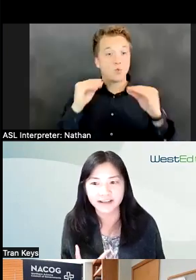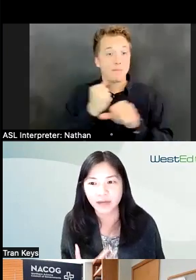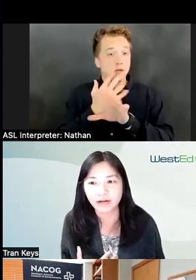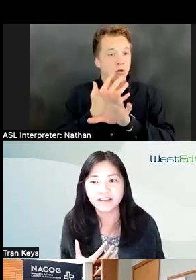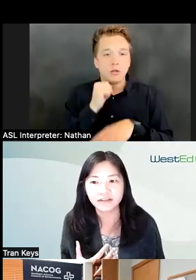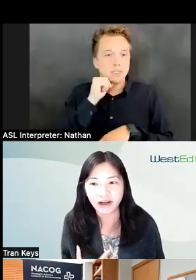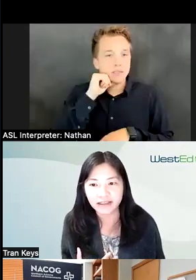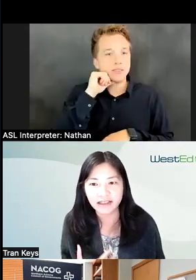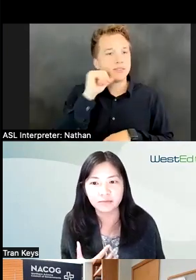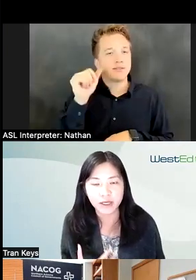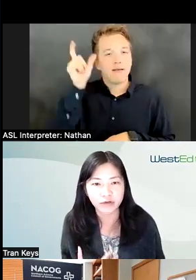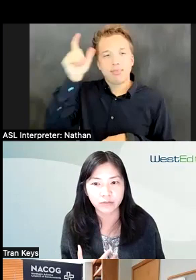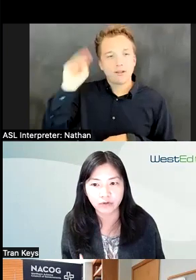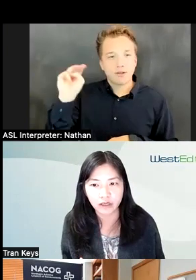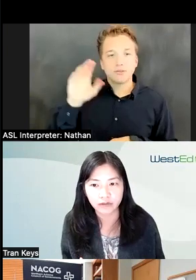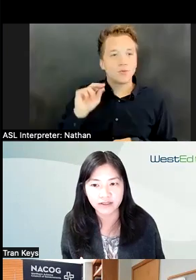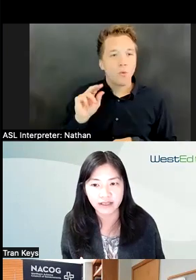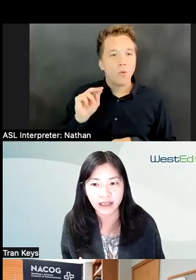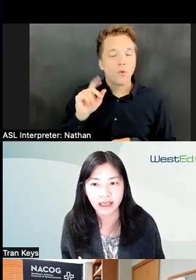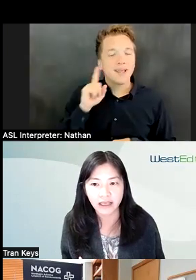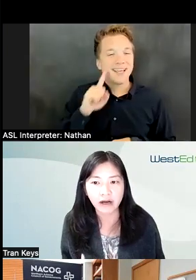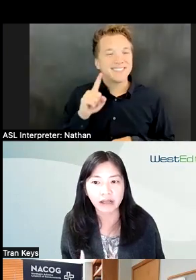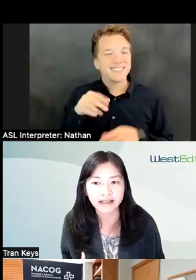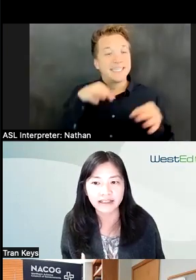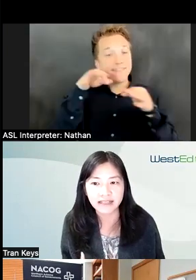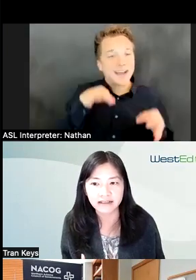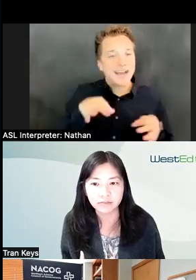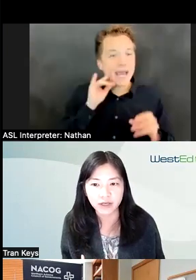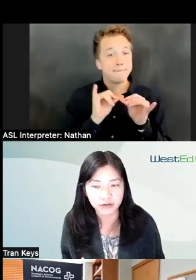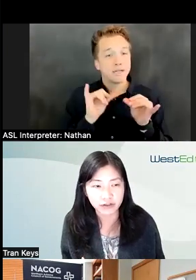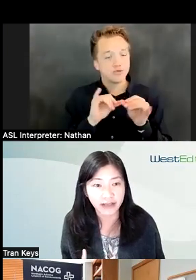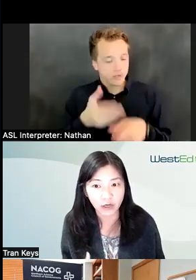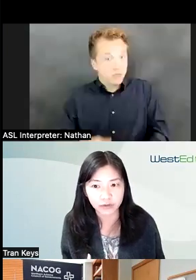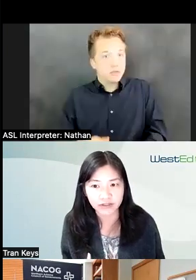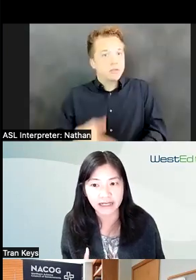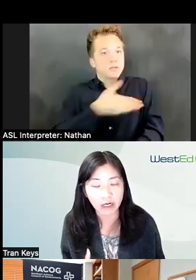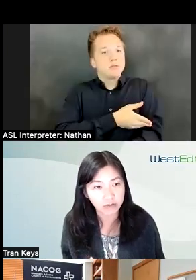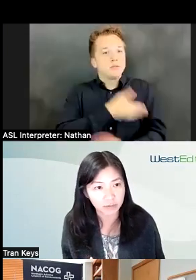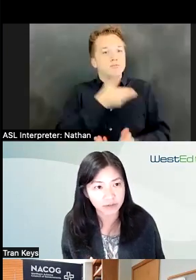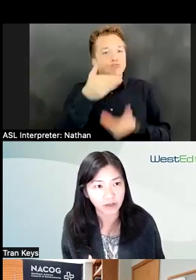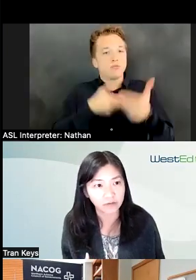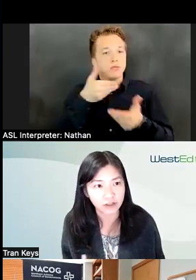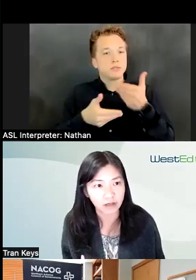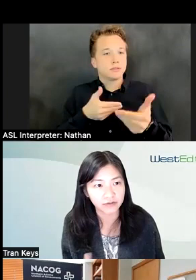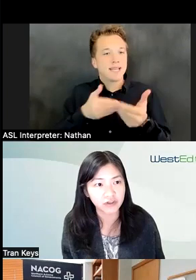It's about defining and measuring progress, and about aligning data and measures to the outputs and outcomes of logic models.